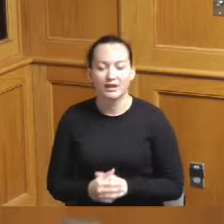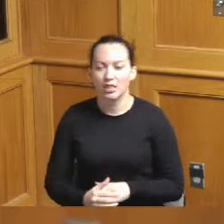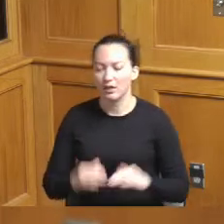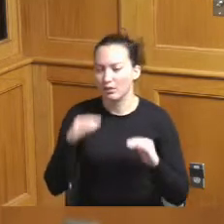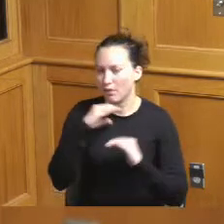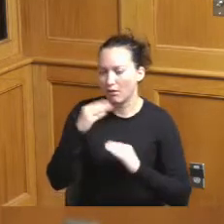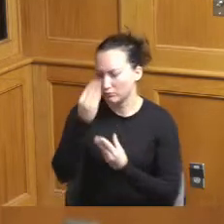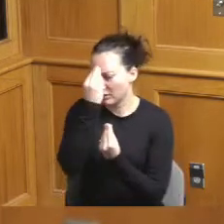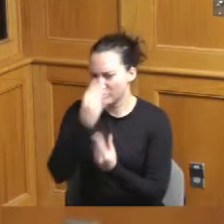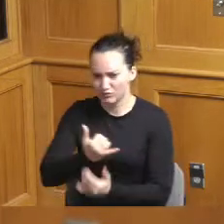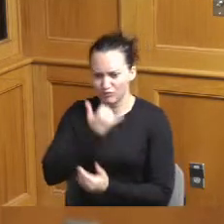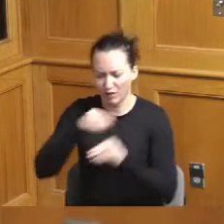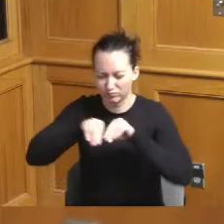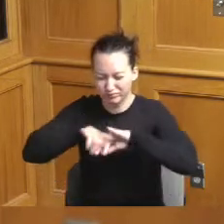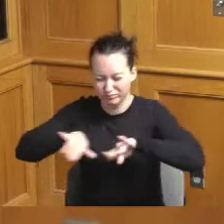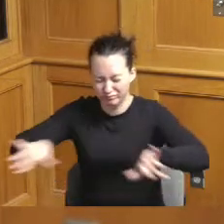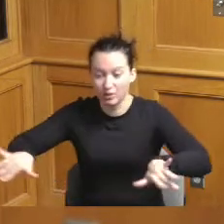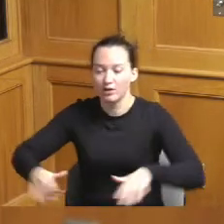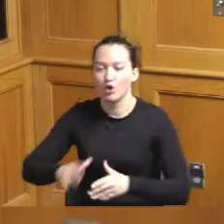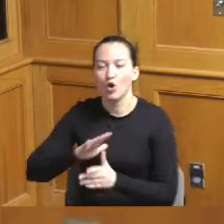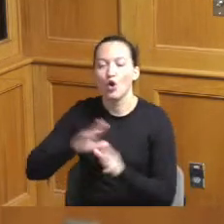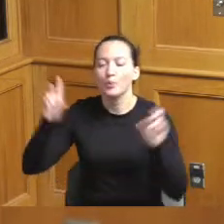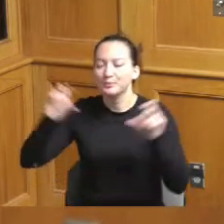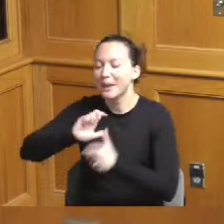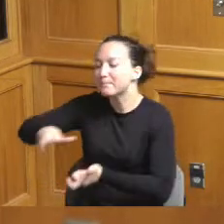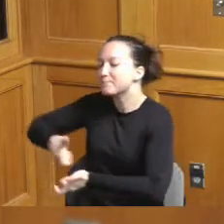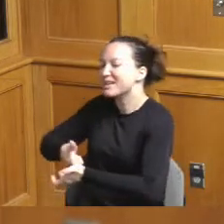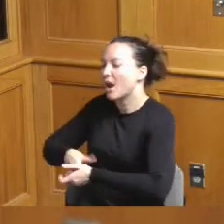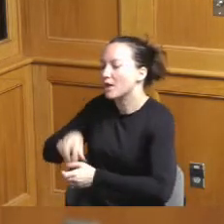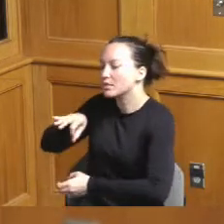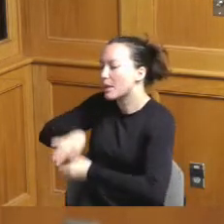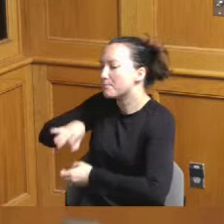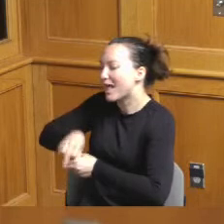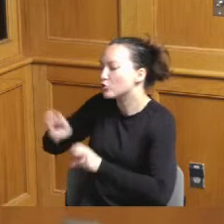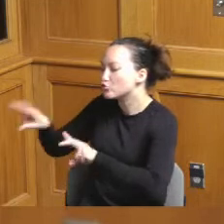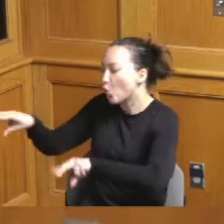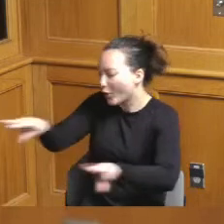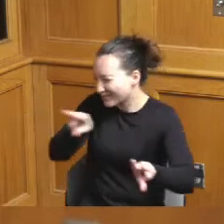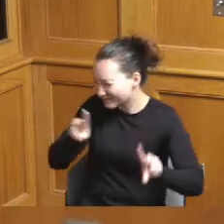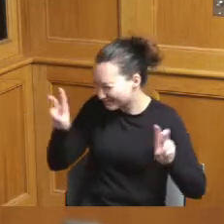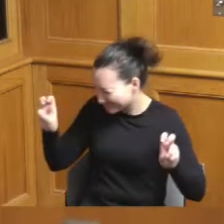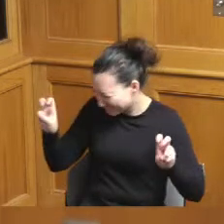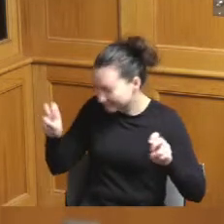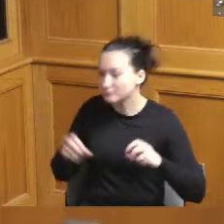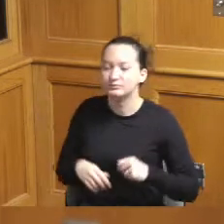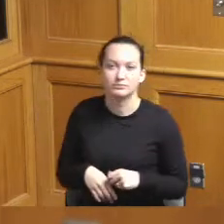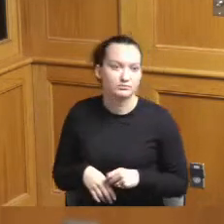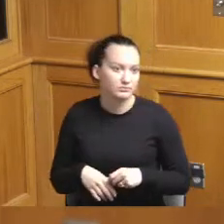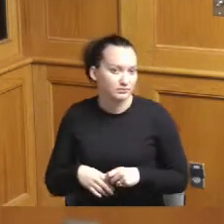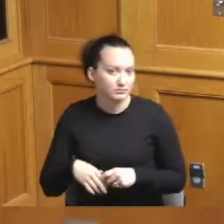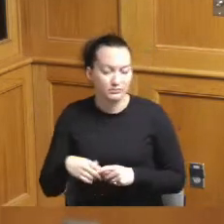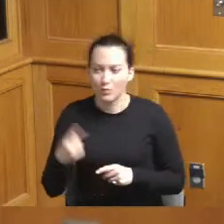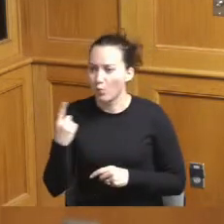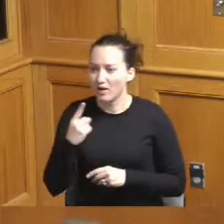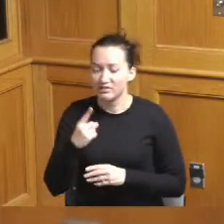and disinformation is we host behind the ballot tours for we've had one for all the candidates and